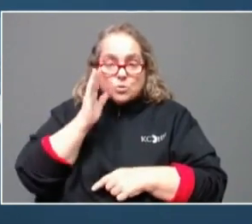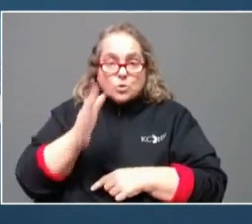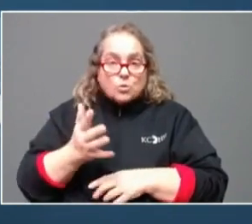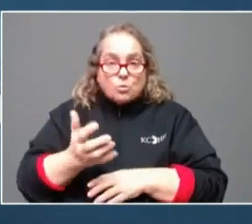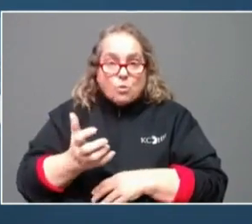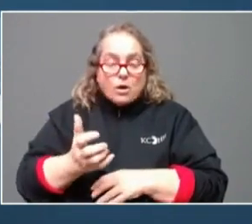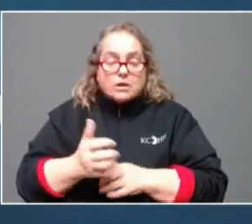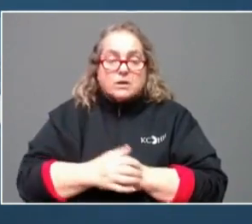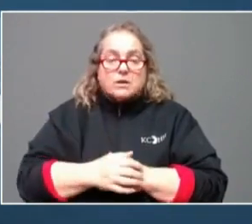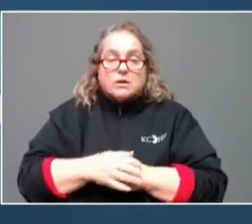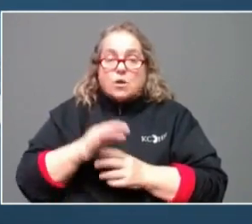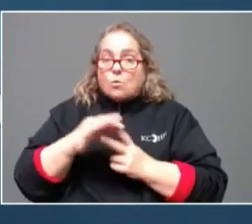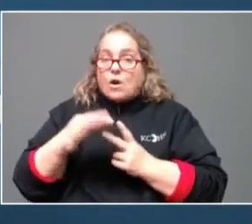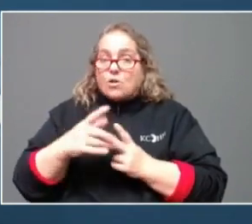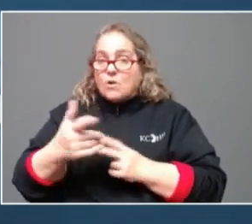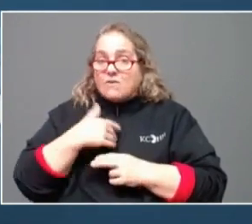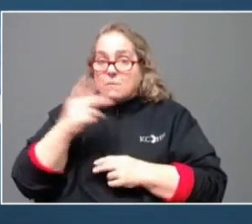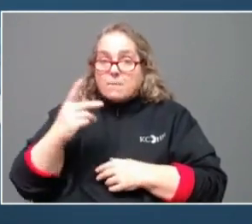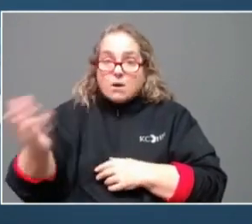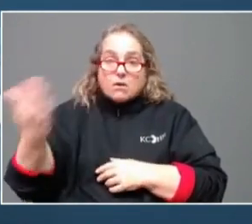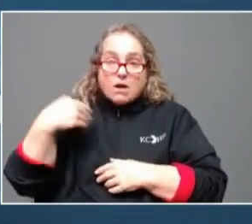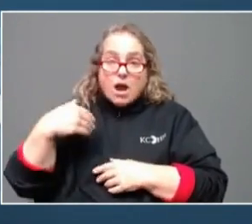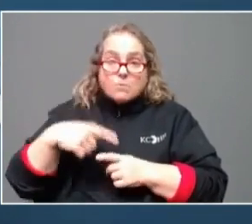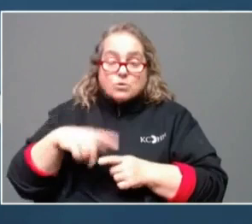having people over to be able to do it really quickly, whether it's everybody